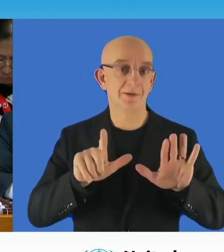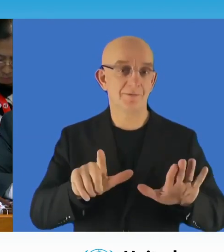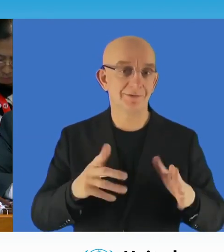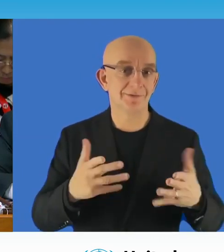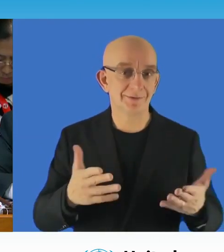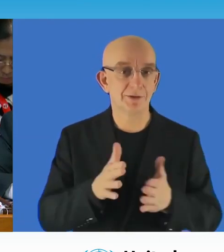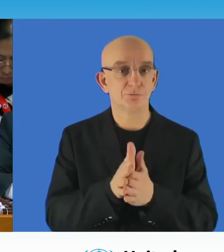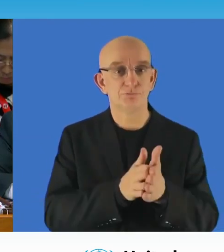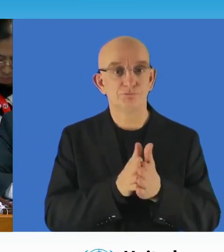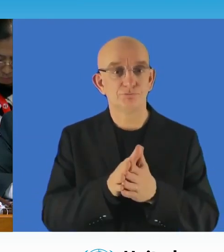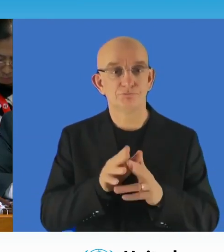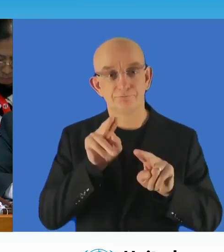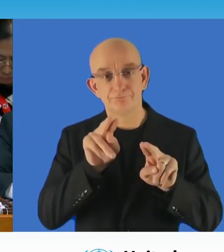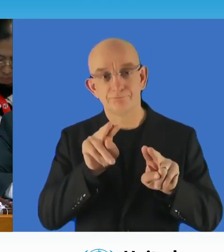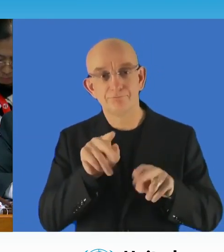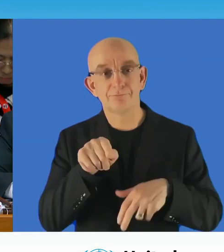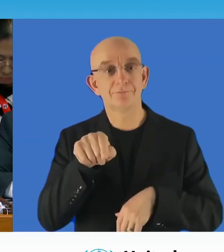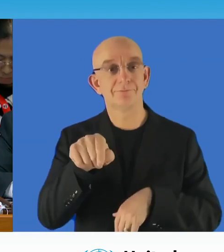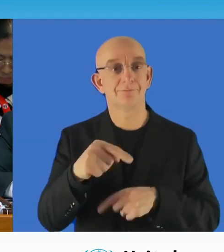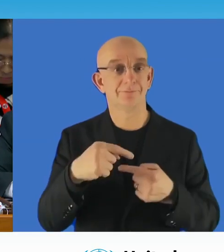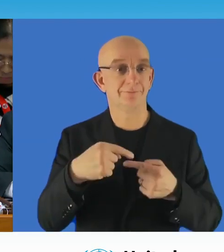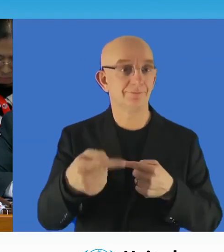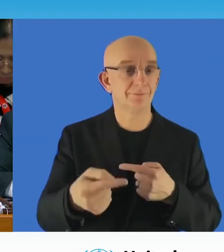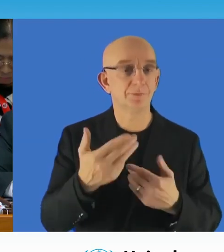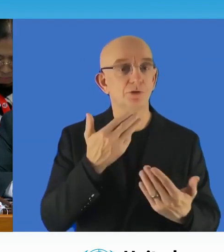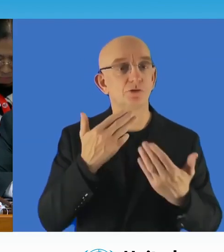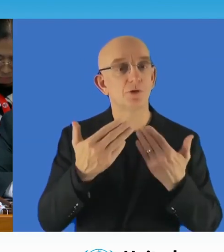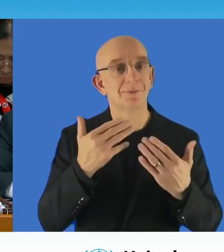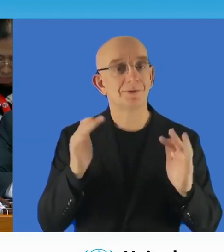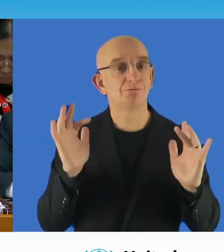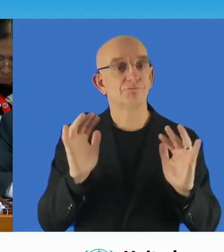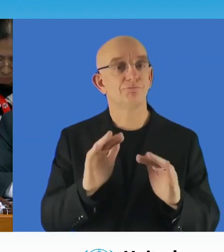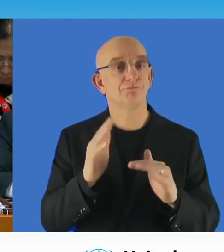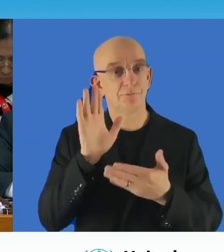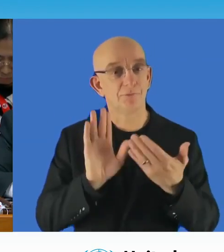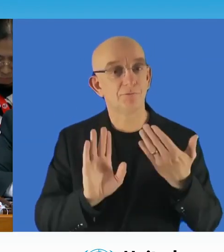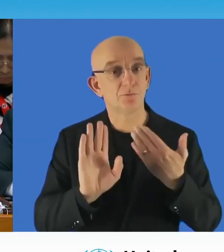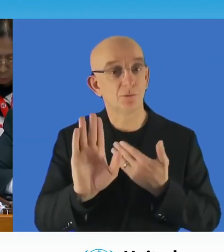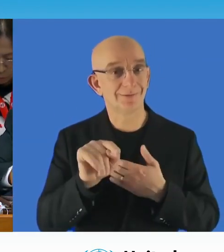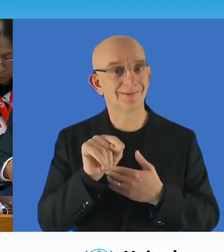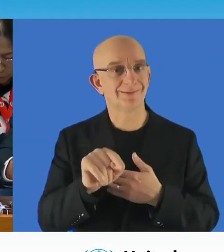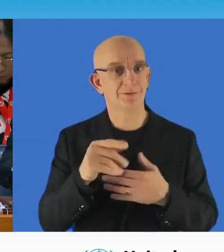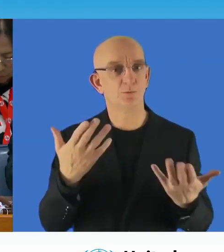the role of digital Technologies has become more relevant than ever dear colleagues let